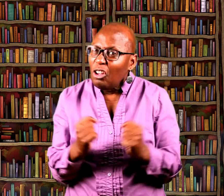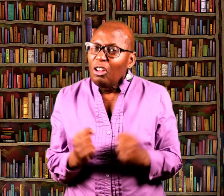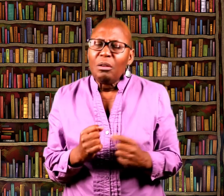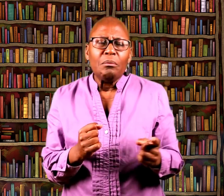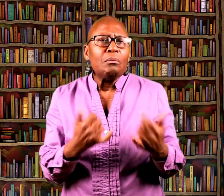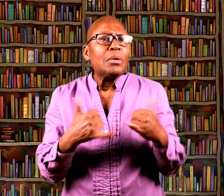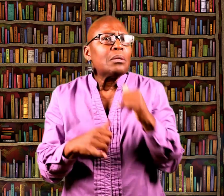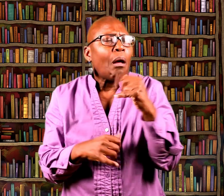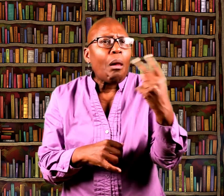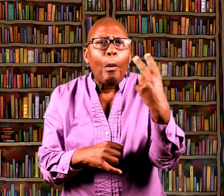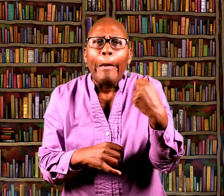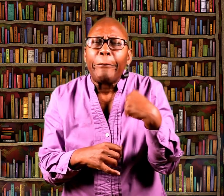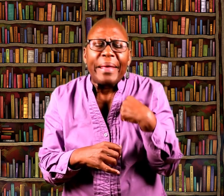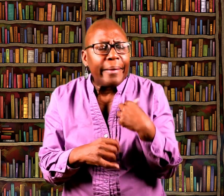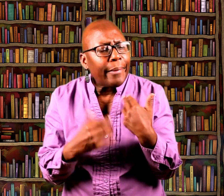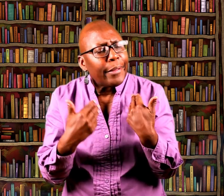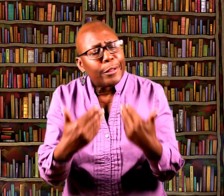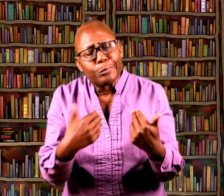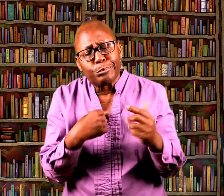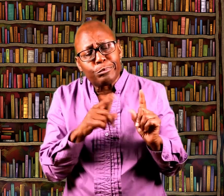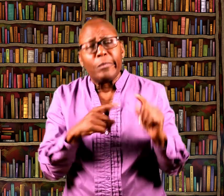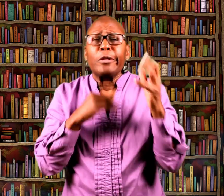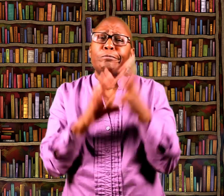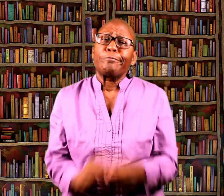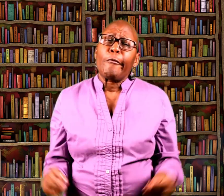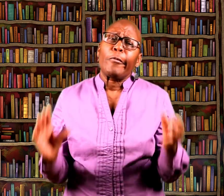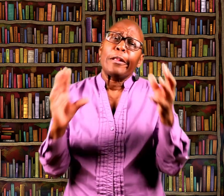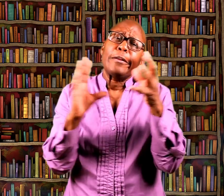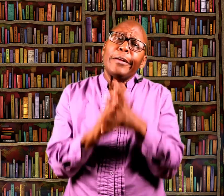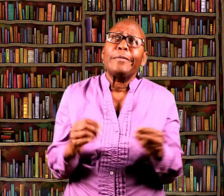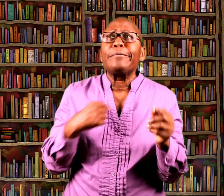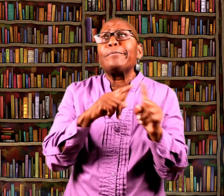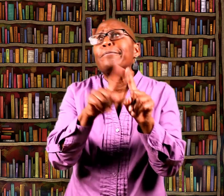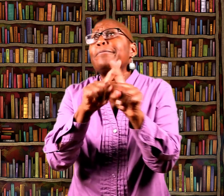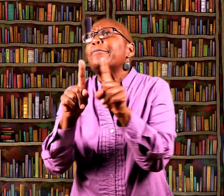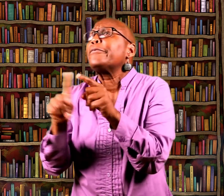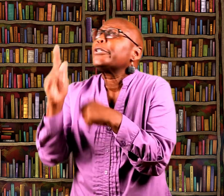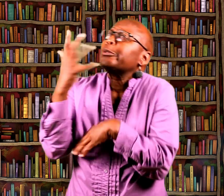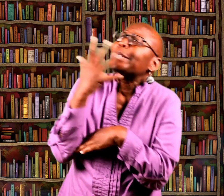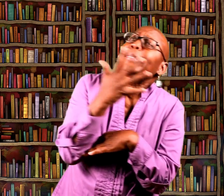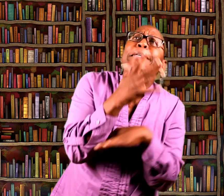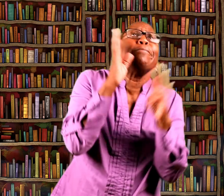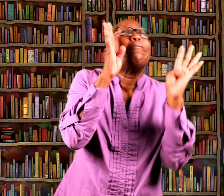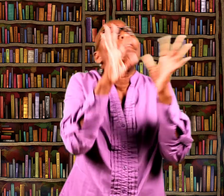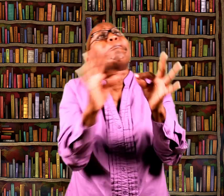He still didn't look at me. I went ahead anyway and narrated diferent things -- the